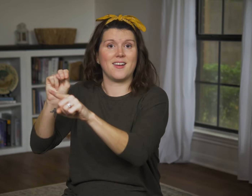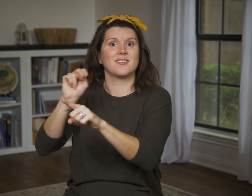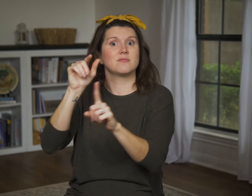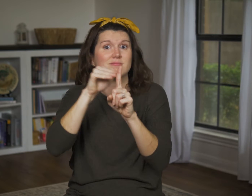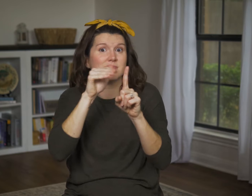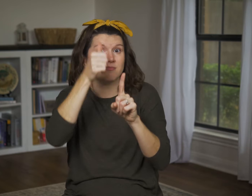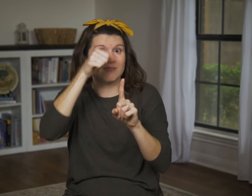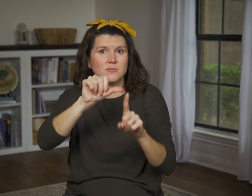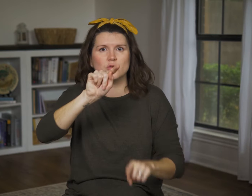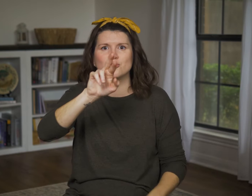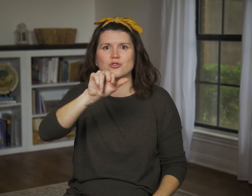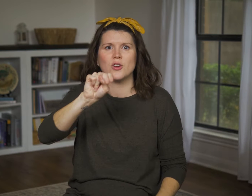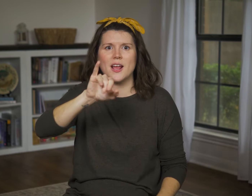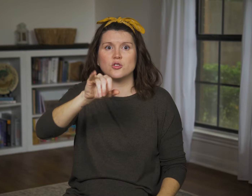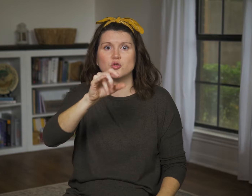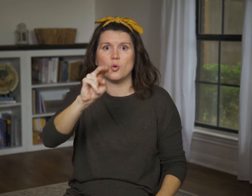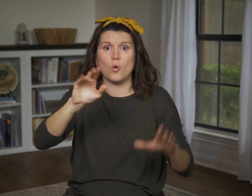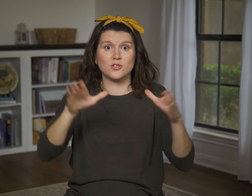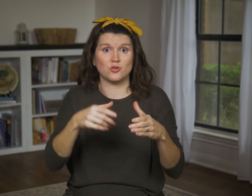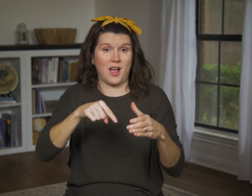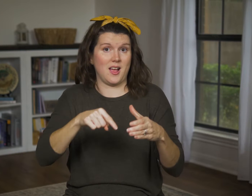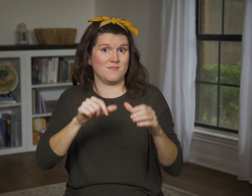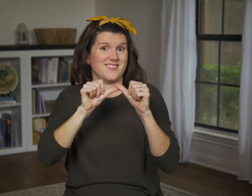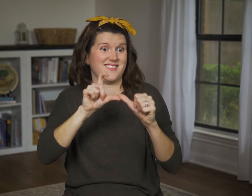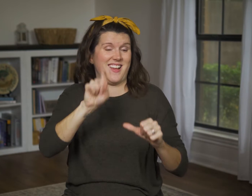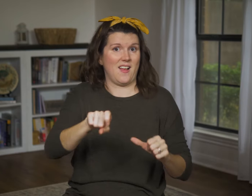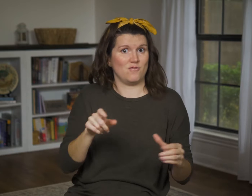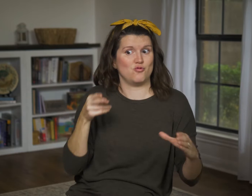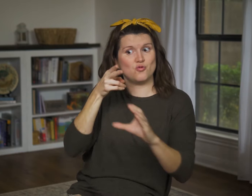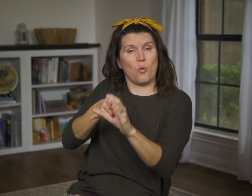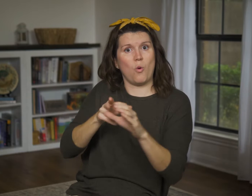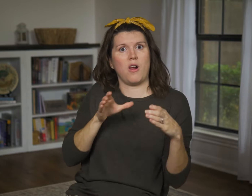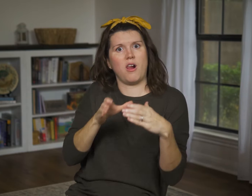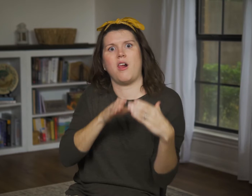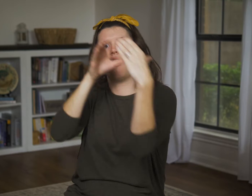he reminds the Transjordan tribes that they still have to cross